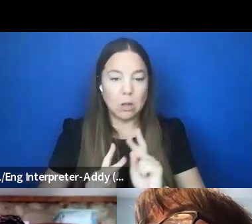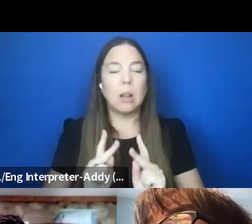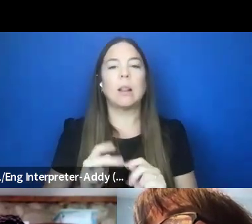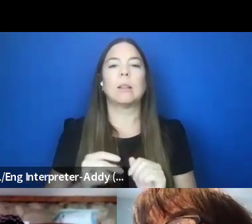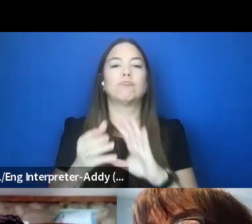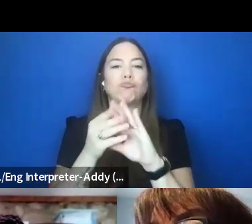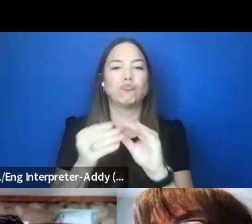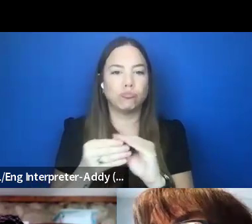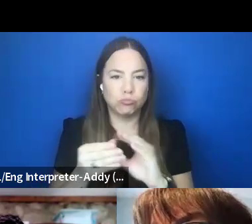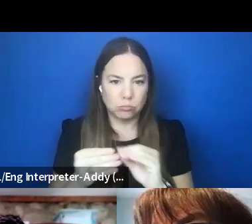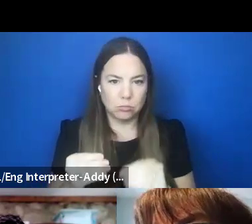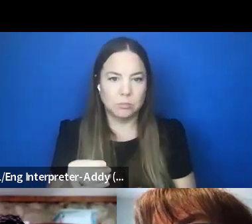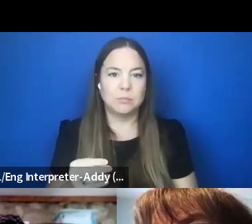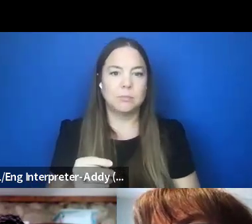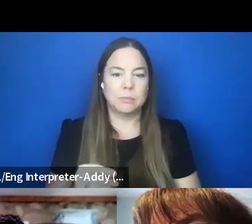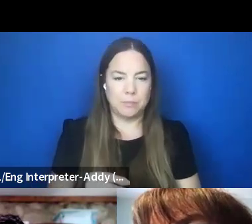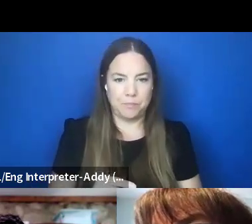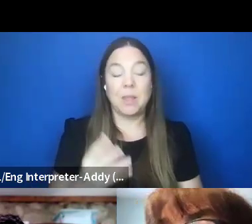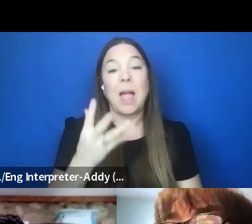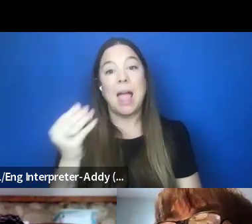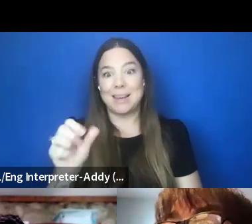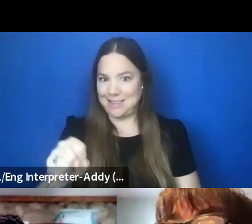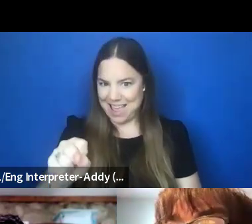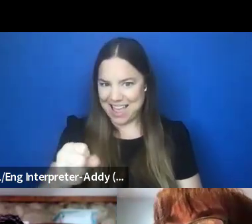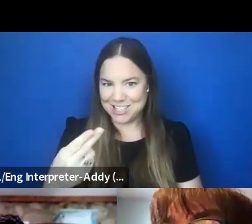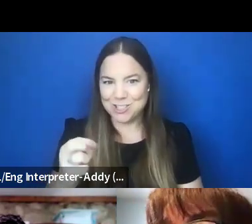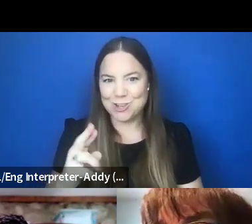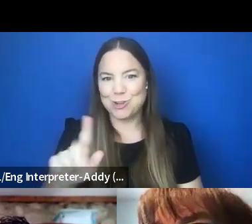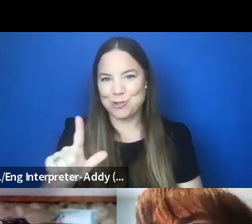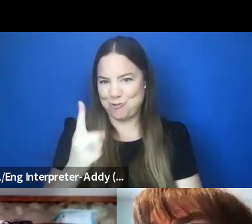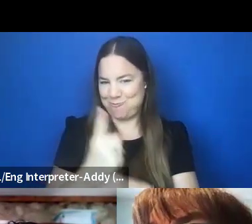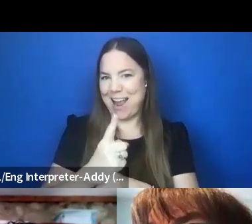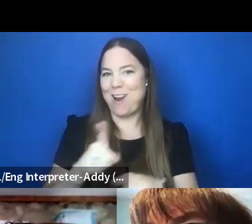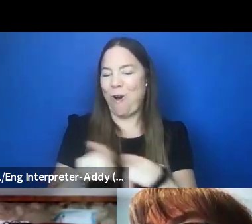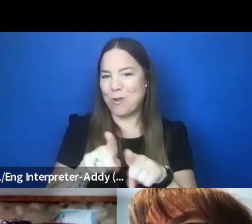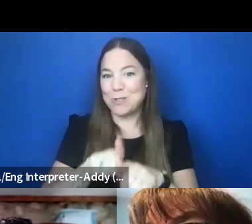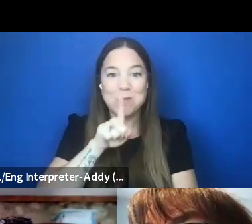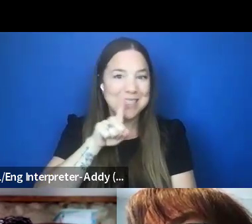Don Dew: and recovery, and yes, Herschel, it is also Don Dew: deaf awareness. Month.